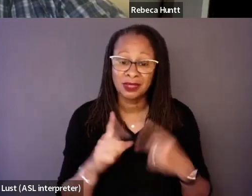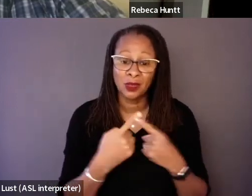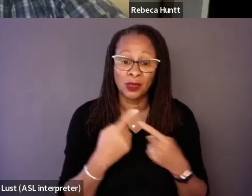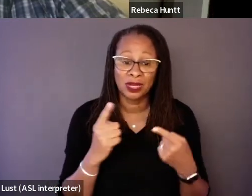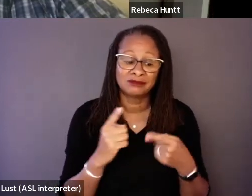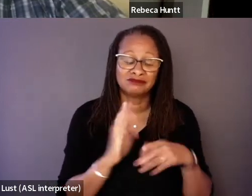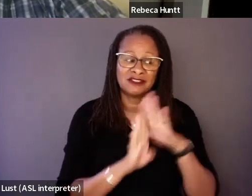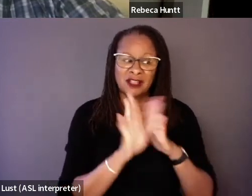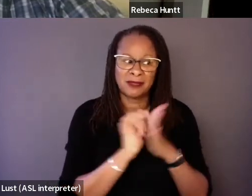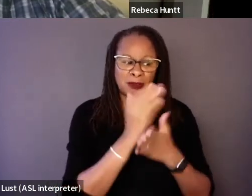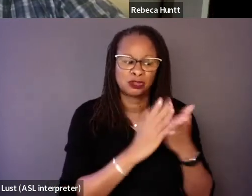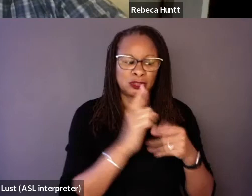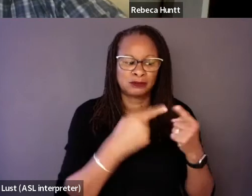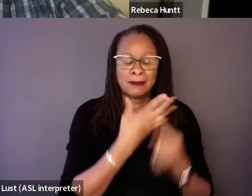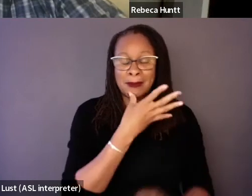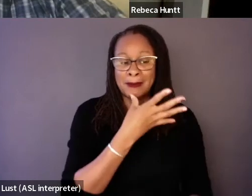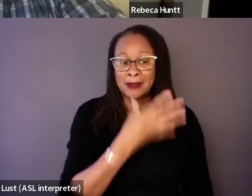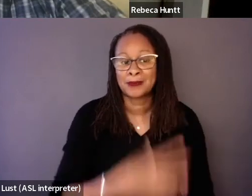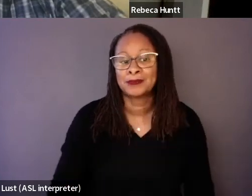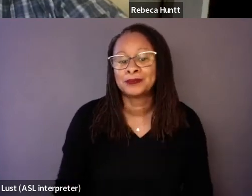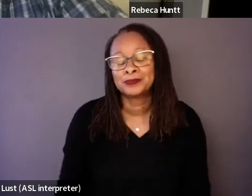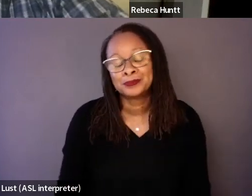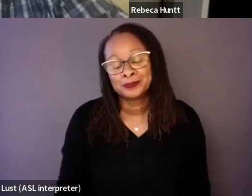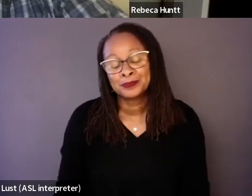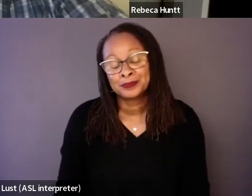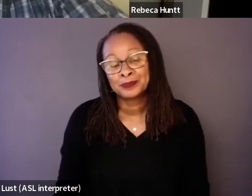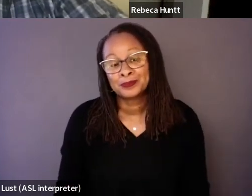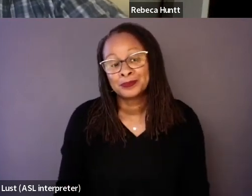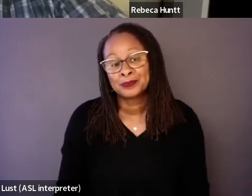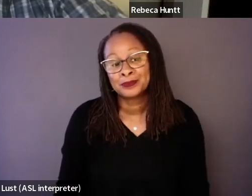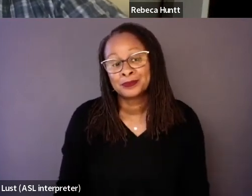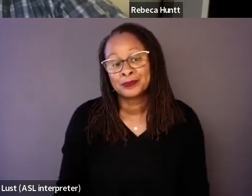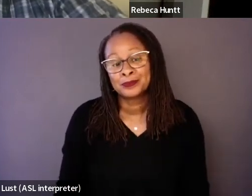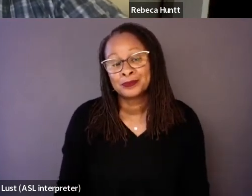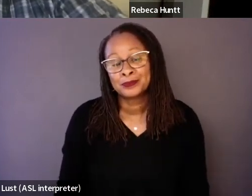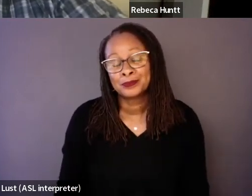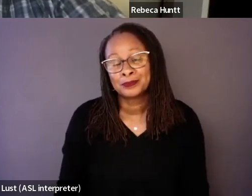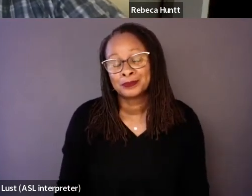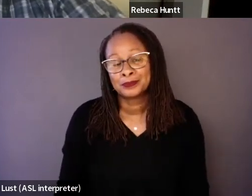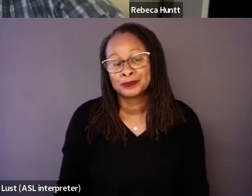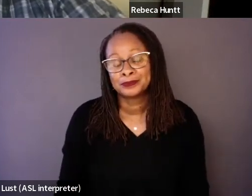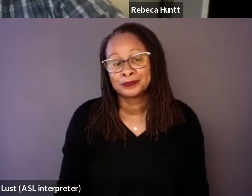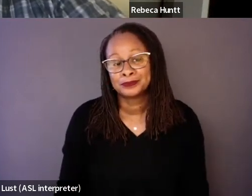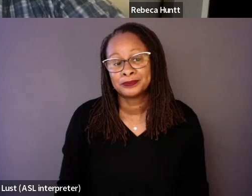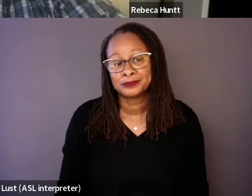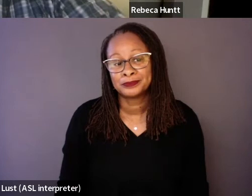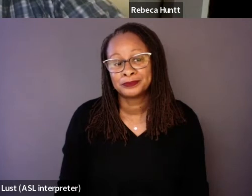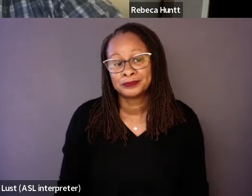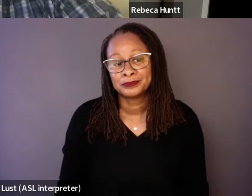right. Can you talk about the iterative process? You had this wealth of material.